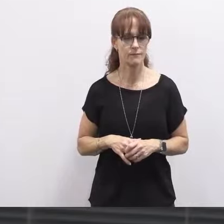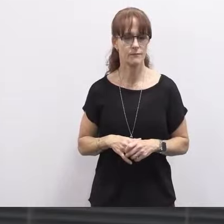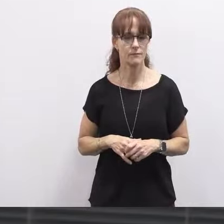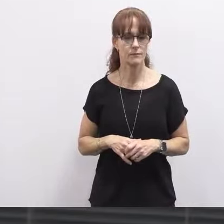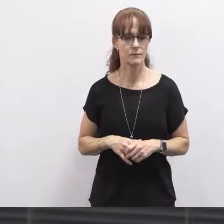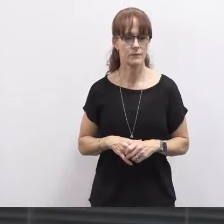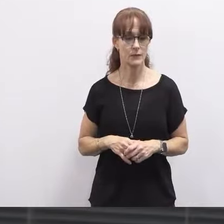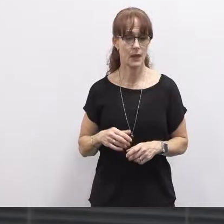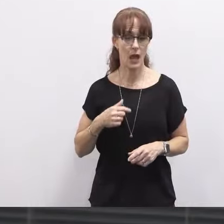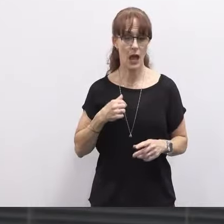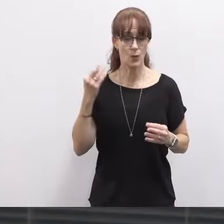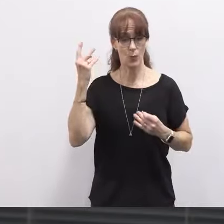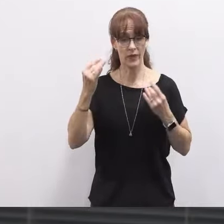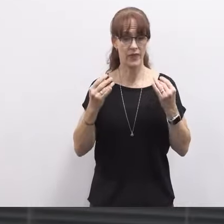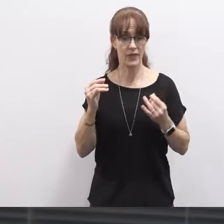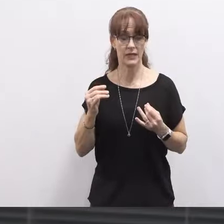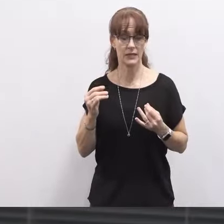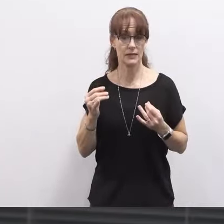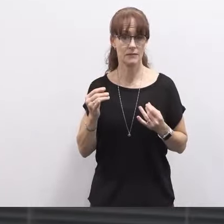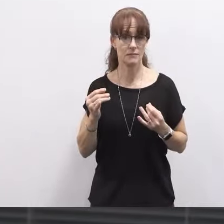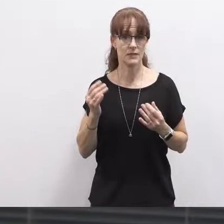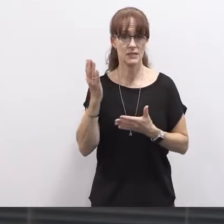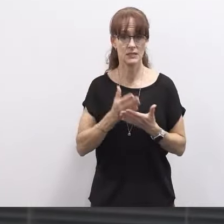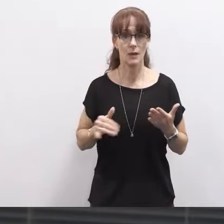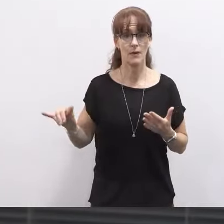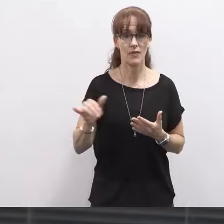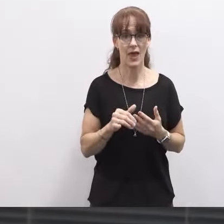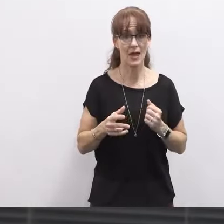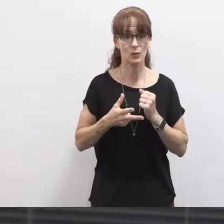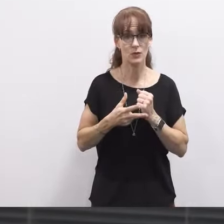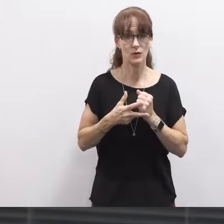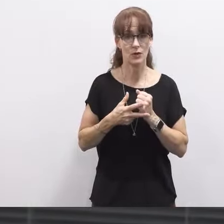I would think that some of that reserves could be cut out